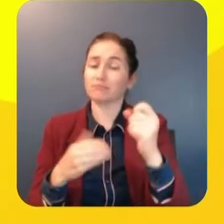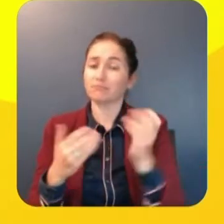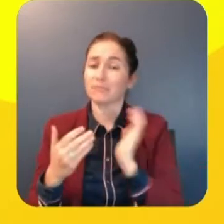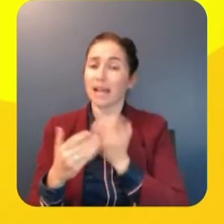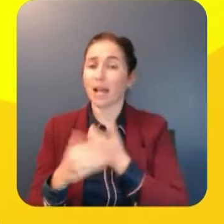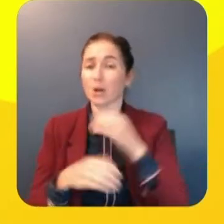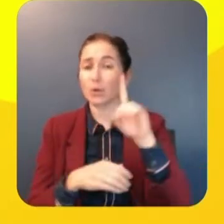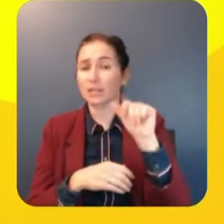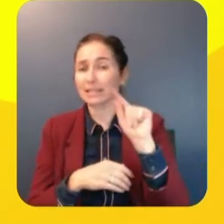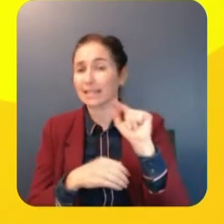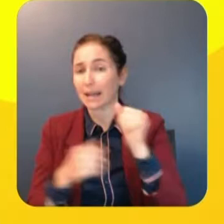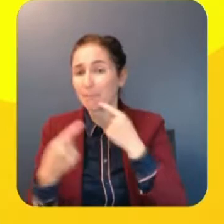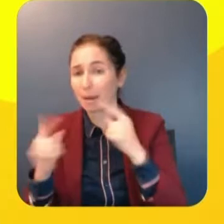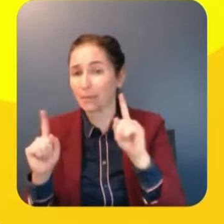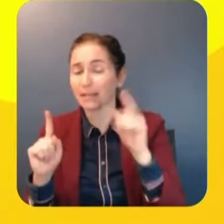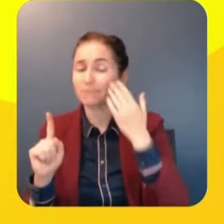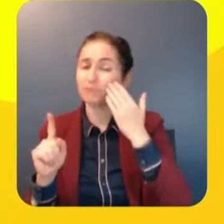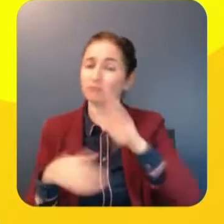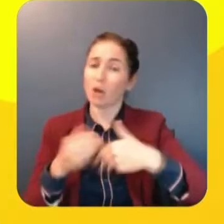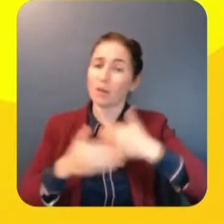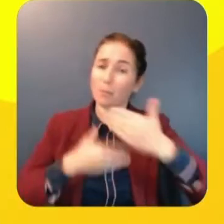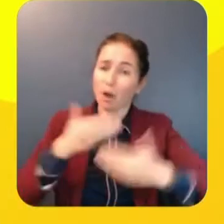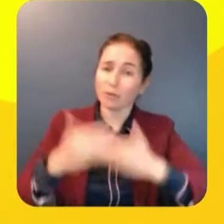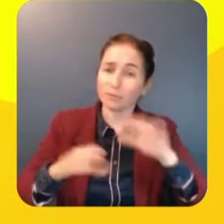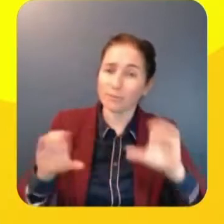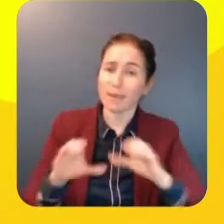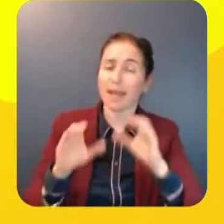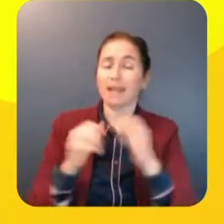the progress we've made in advance and the diversity of our workforce.